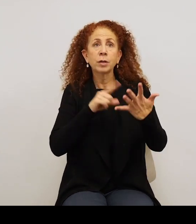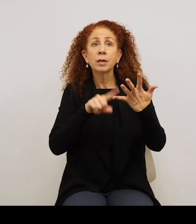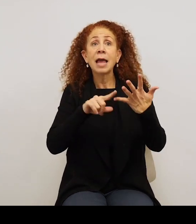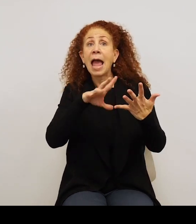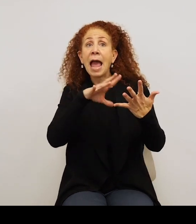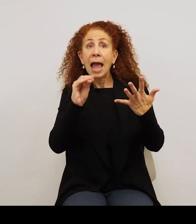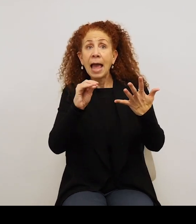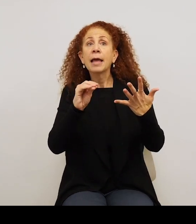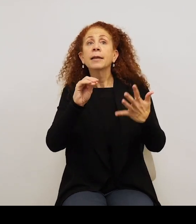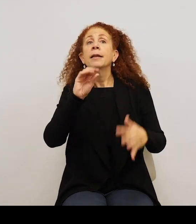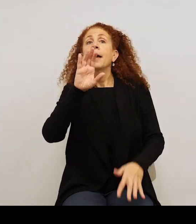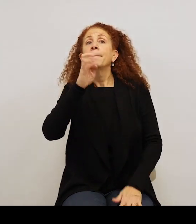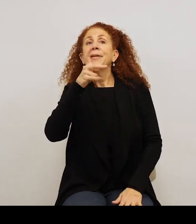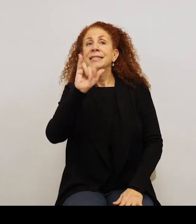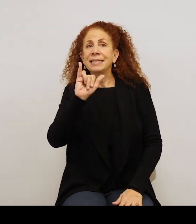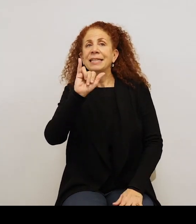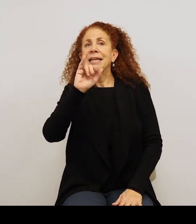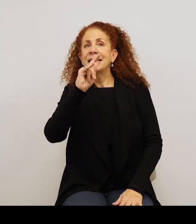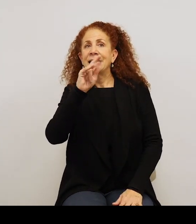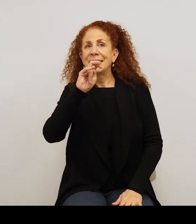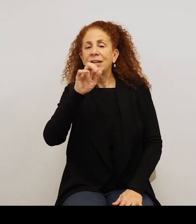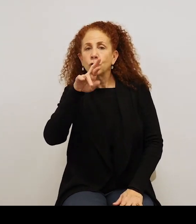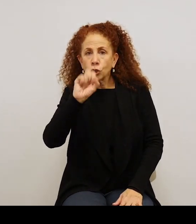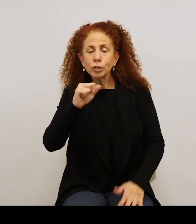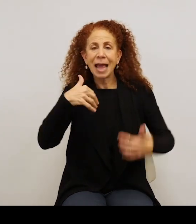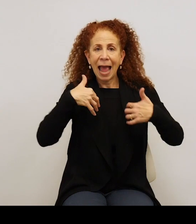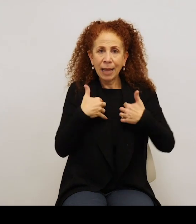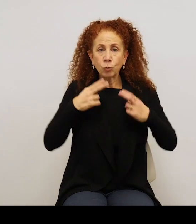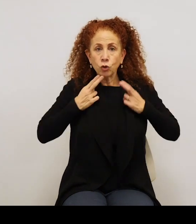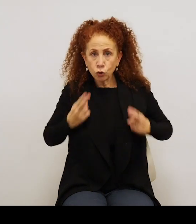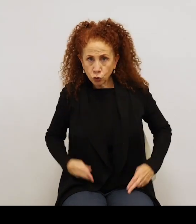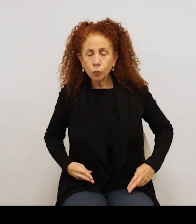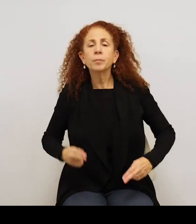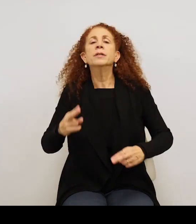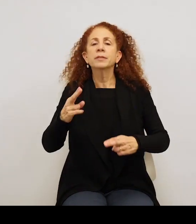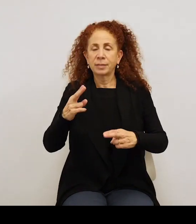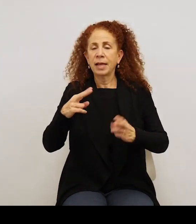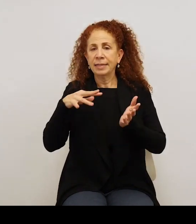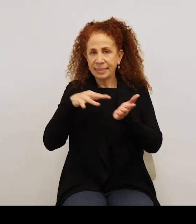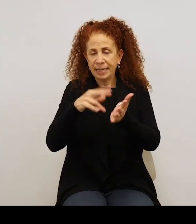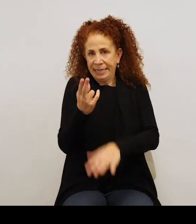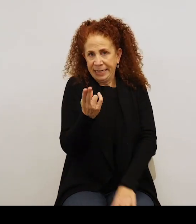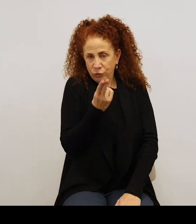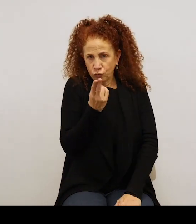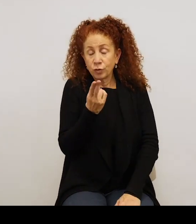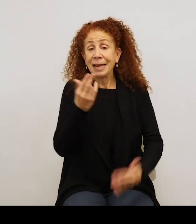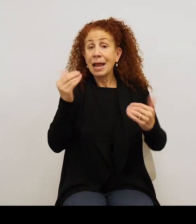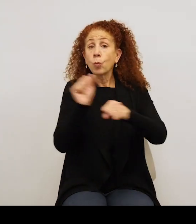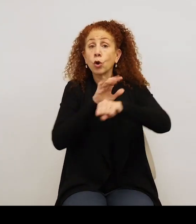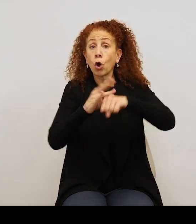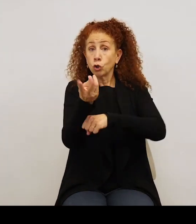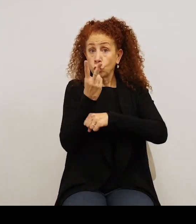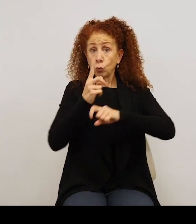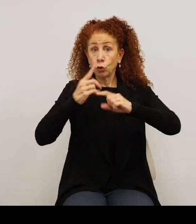and Beastly Natures: Animals, Humans, and the Study of History. She is currently working on two new projects.